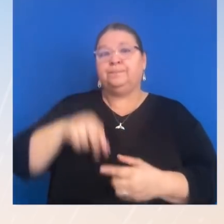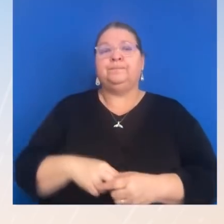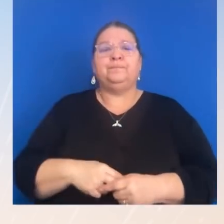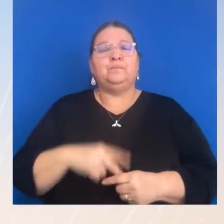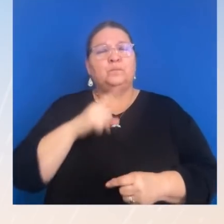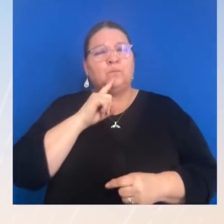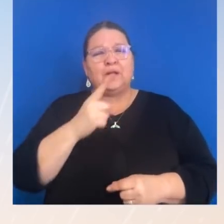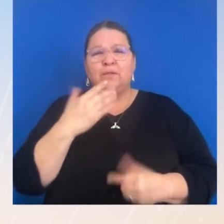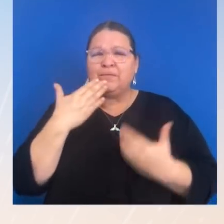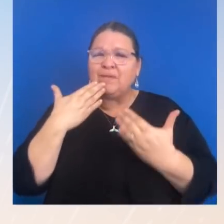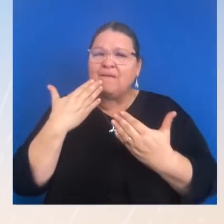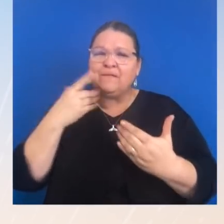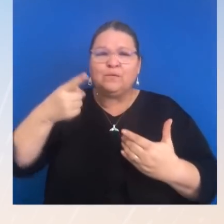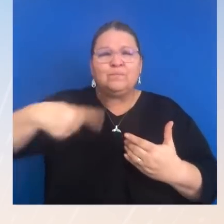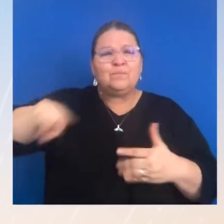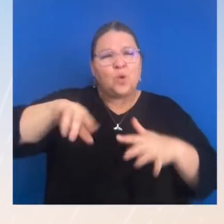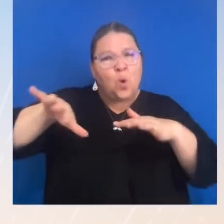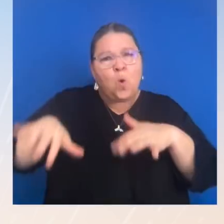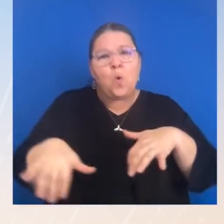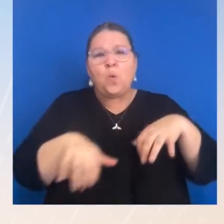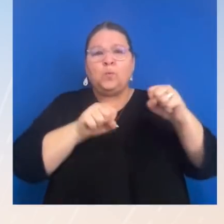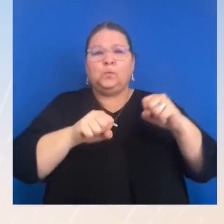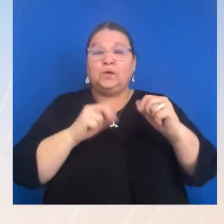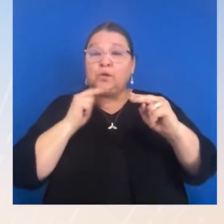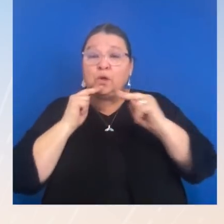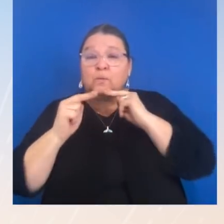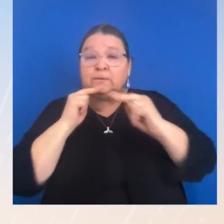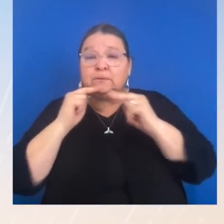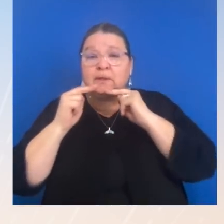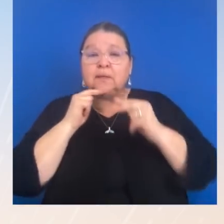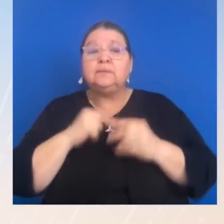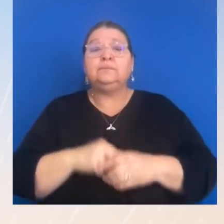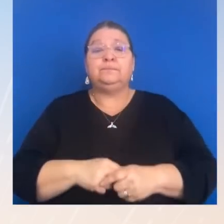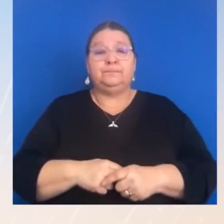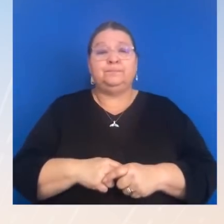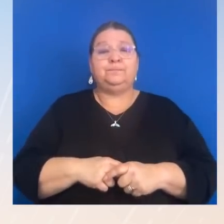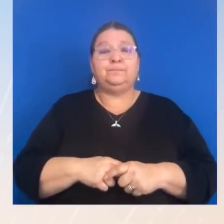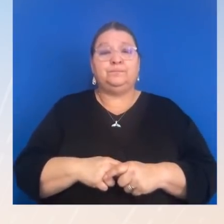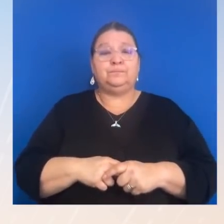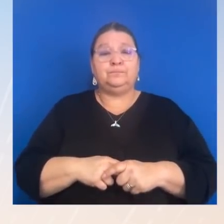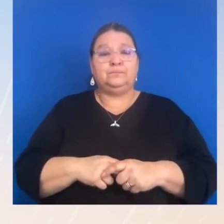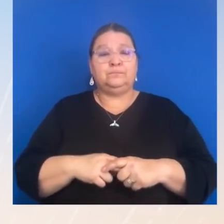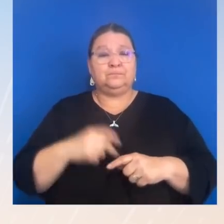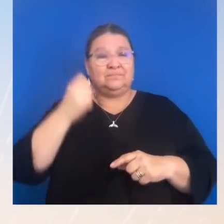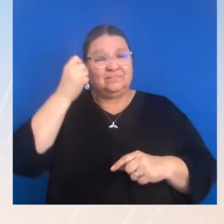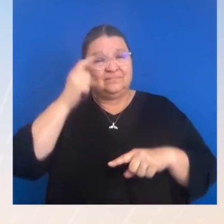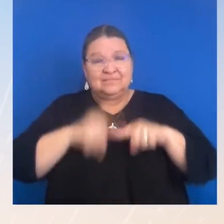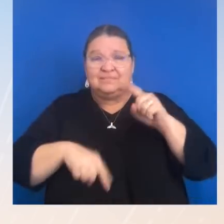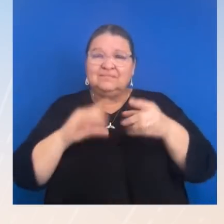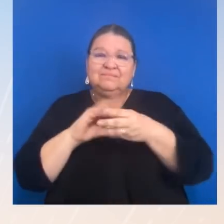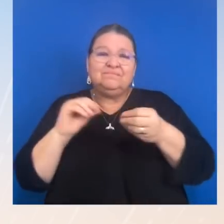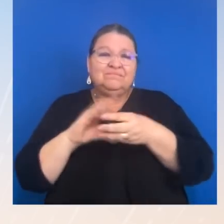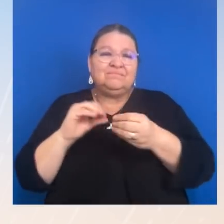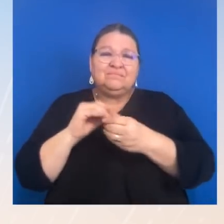at this moment in time. But in terms of additional specifics, there's not more I can get into from here. Go ahead, Kaitlan. The Press: Thanks, Jen. I just want to be totally clear: